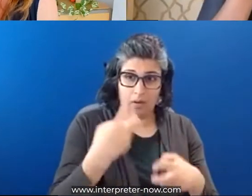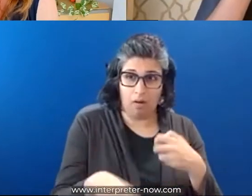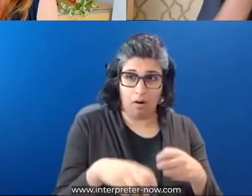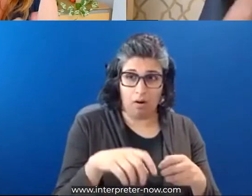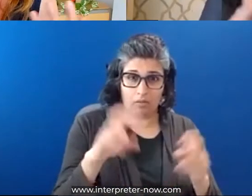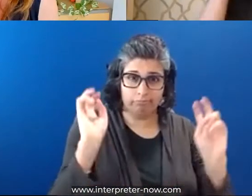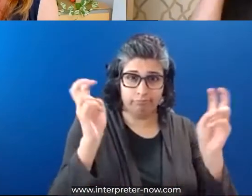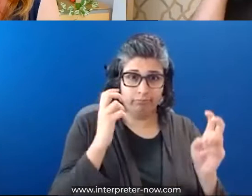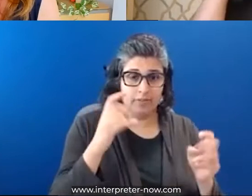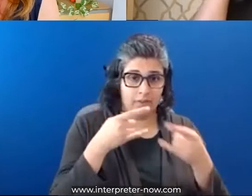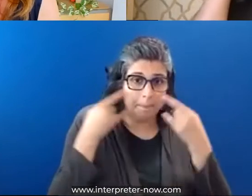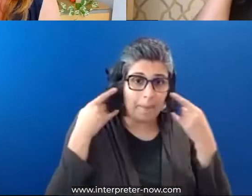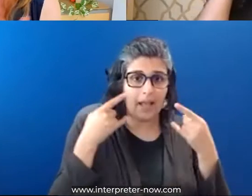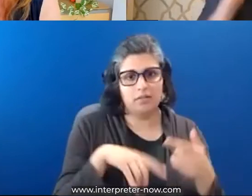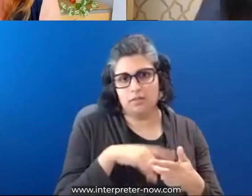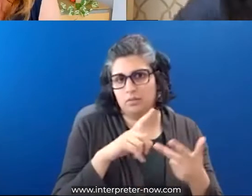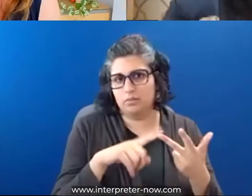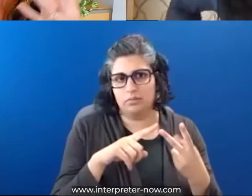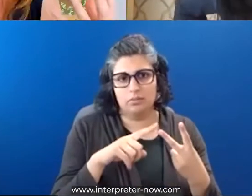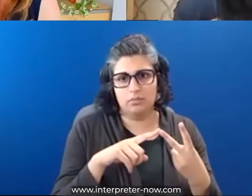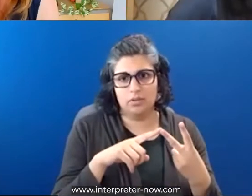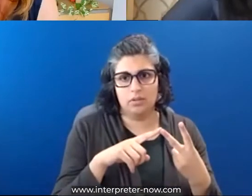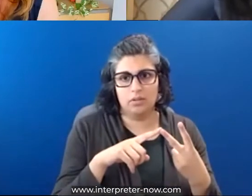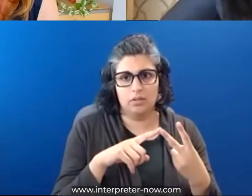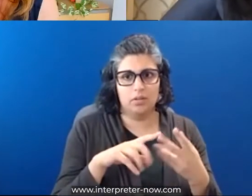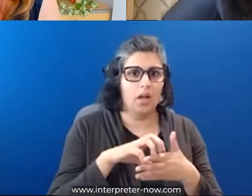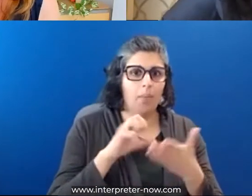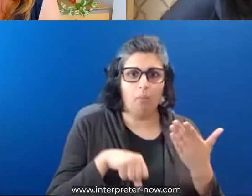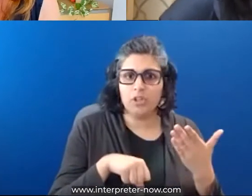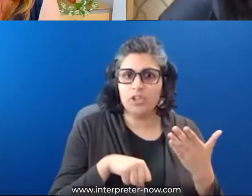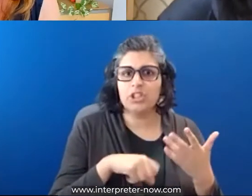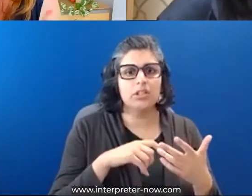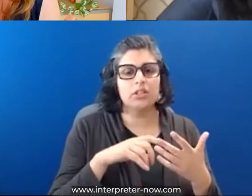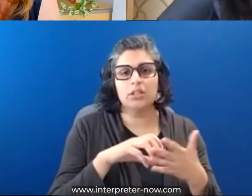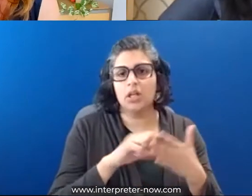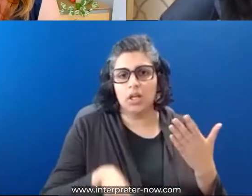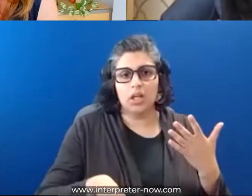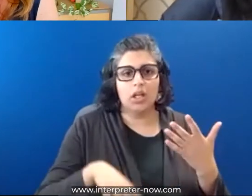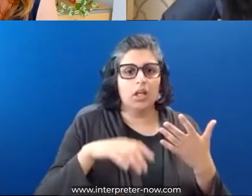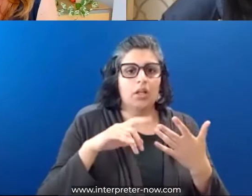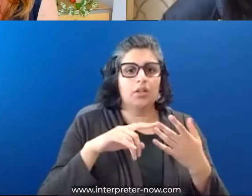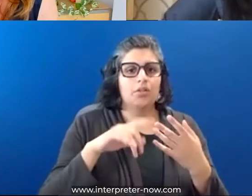from masks to abortion to racism is fear.